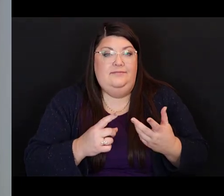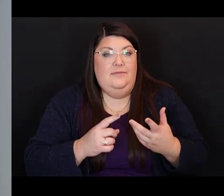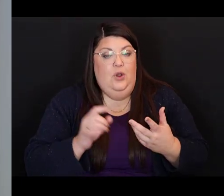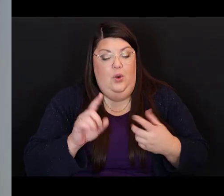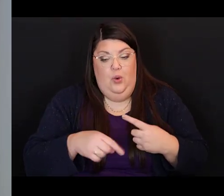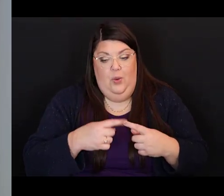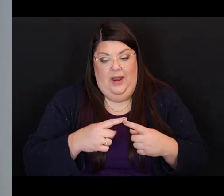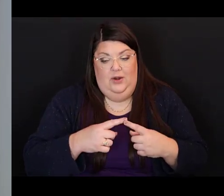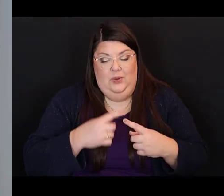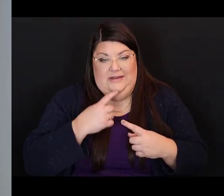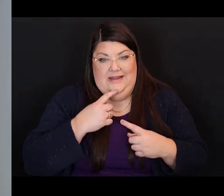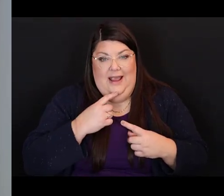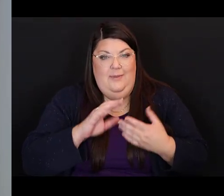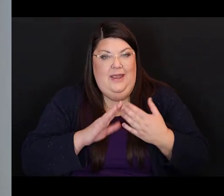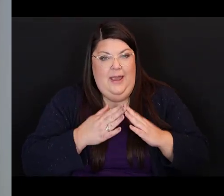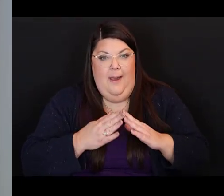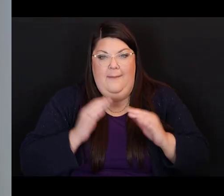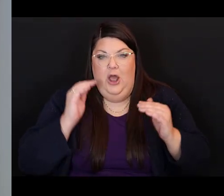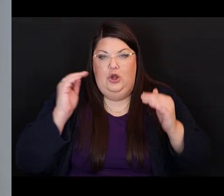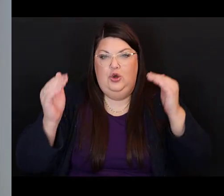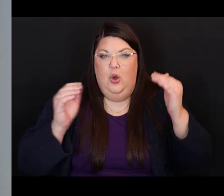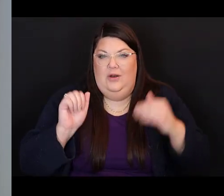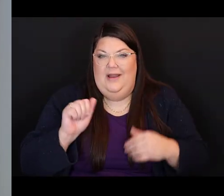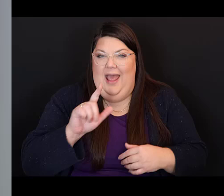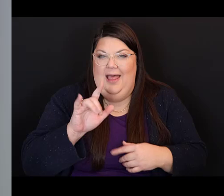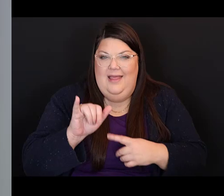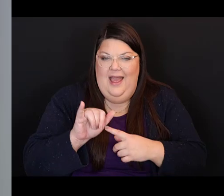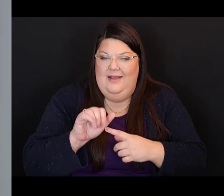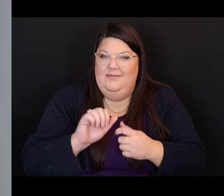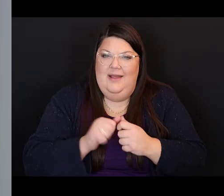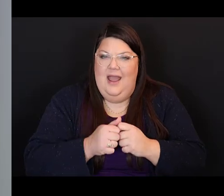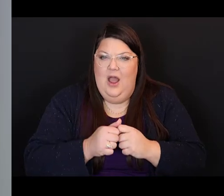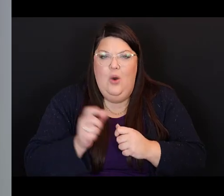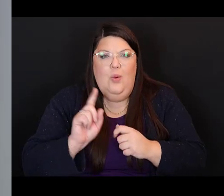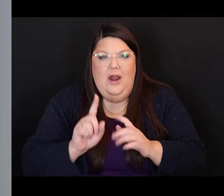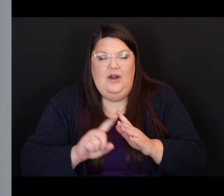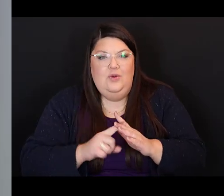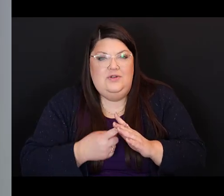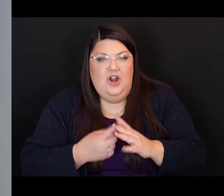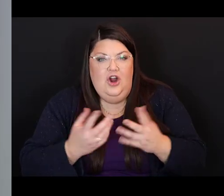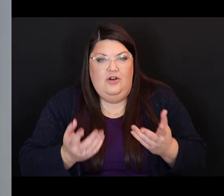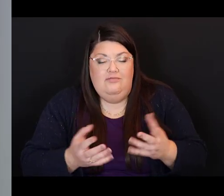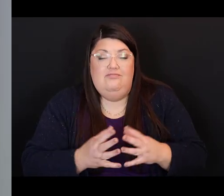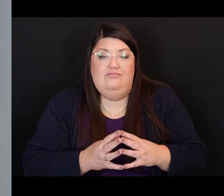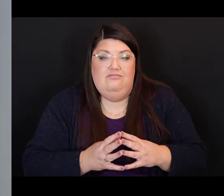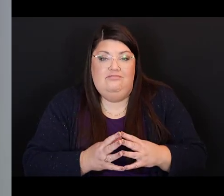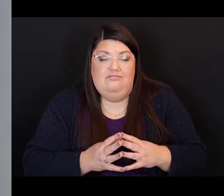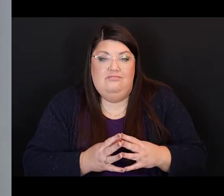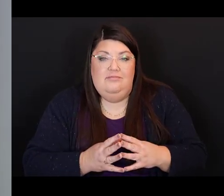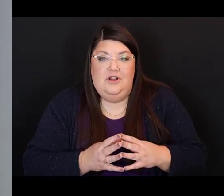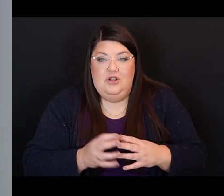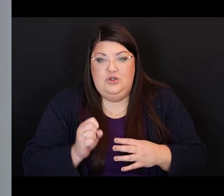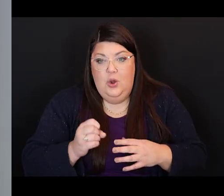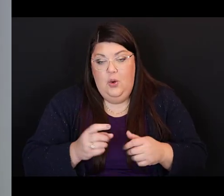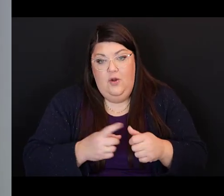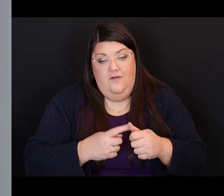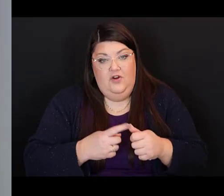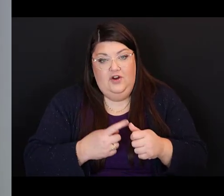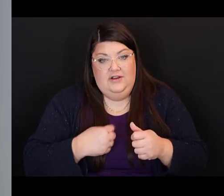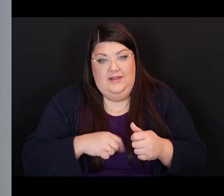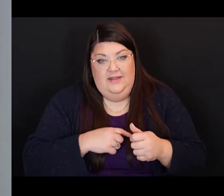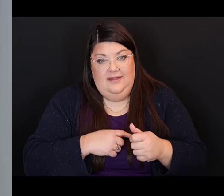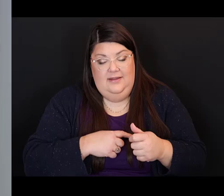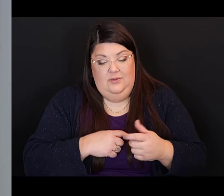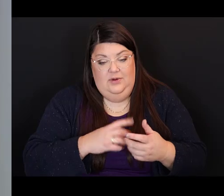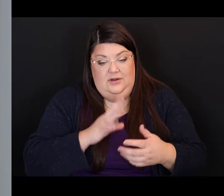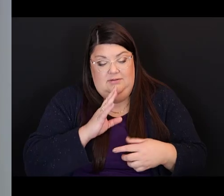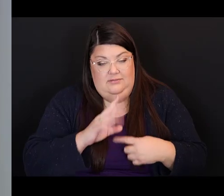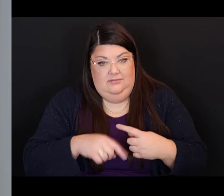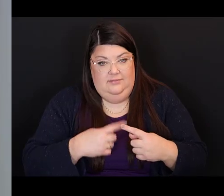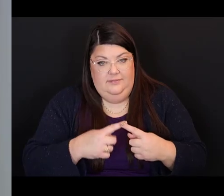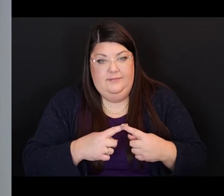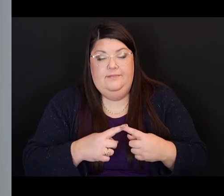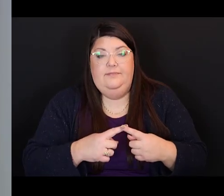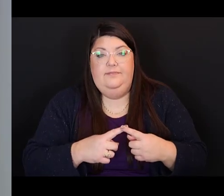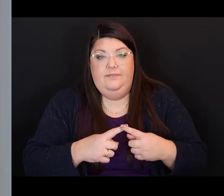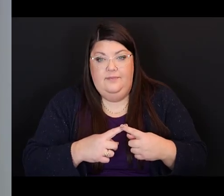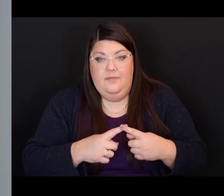about becoming an adult ally, where do we really start, right? So the first thing we talk about